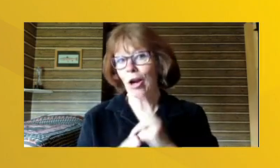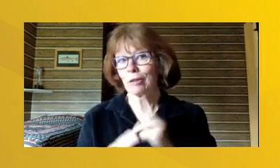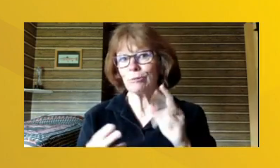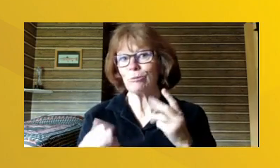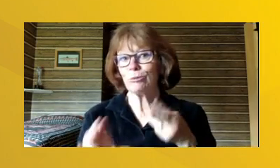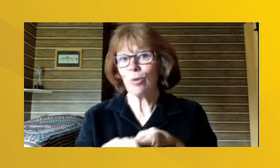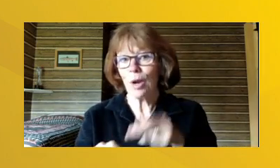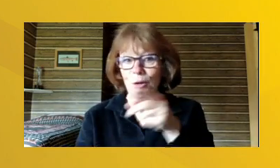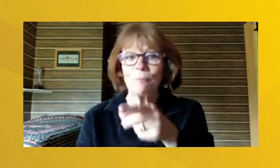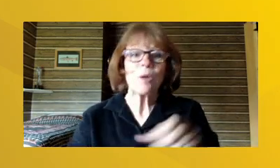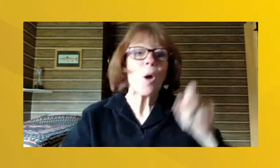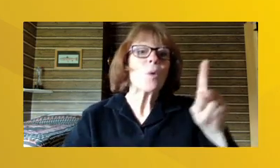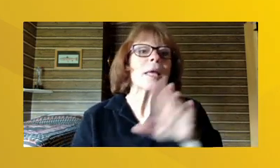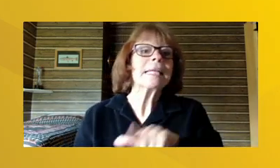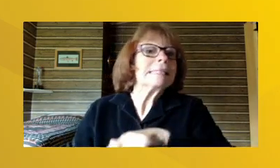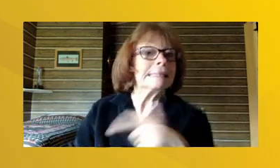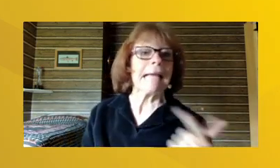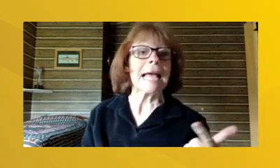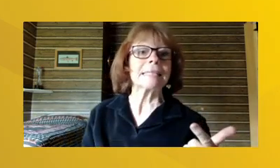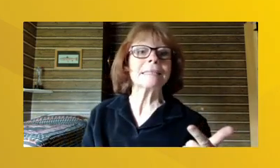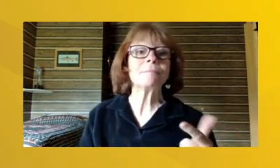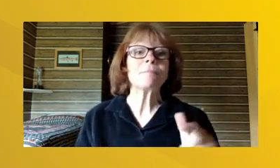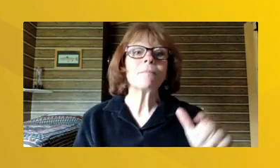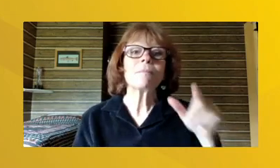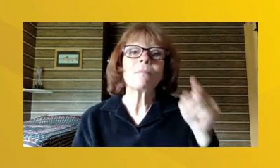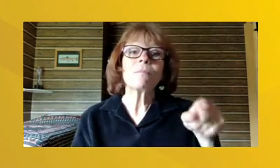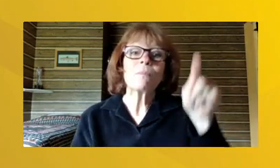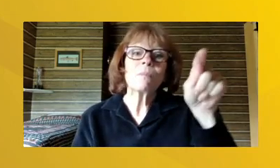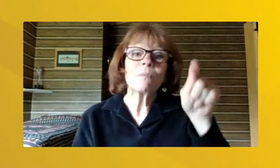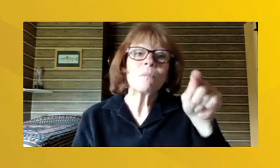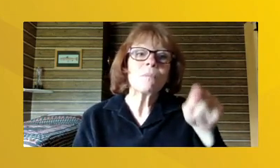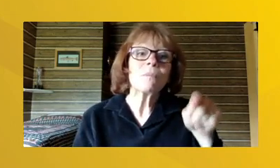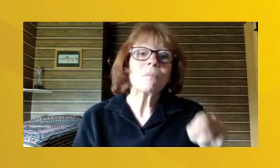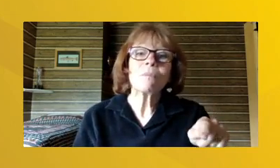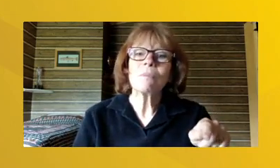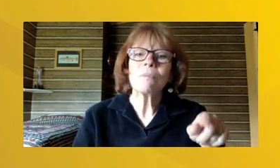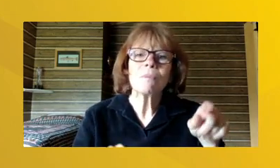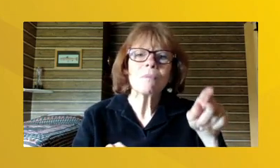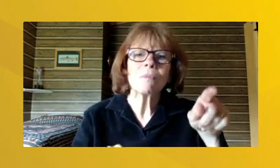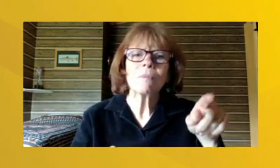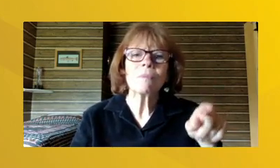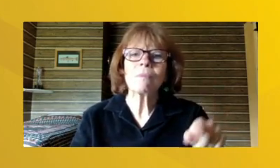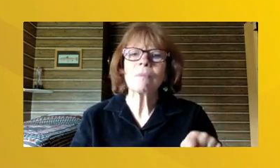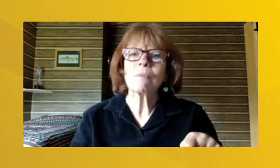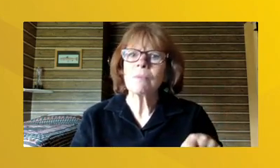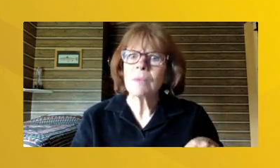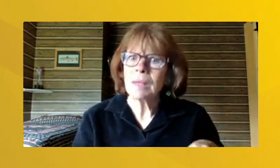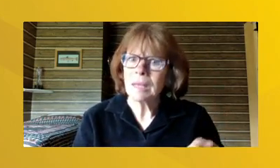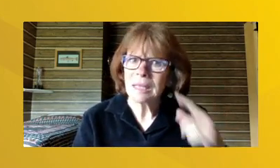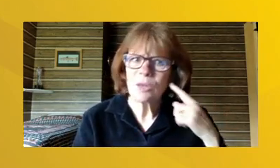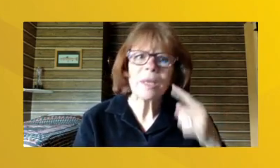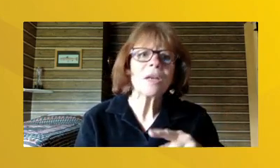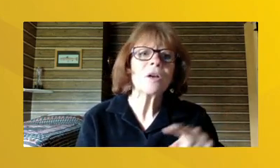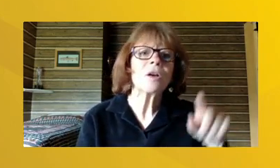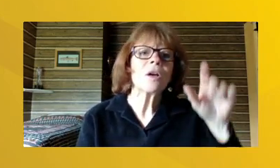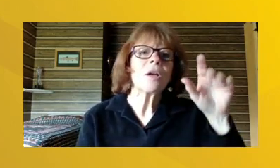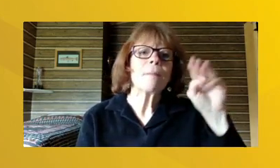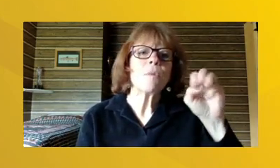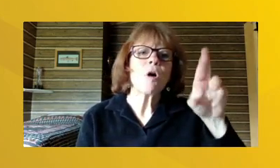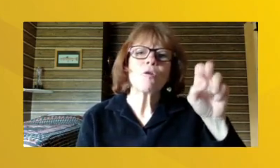Woo-hoo! Maureen is at the National Postal Museum. Hi, Maureen.